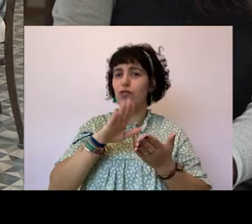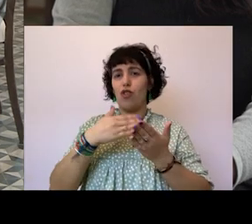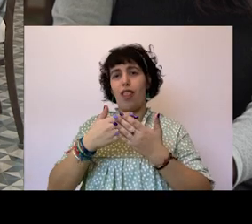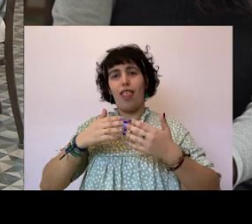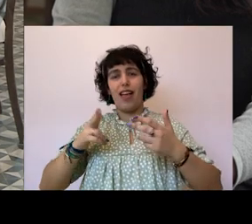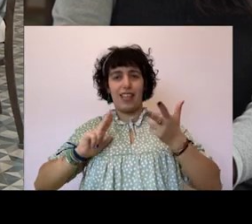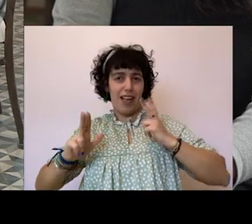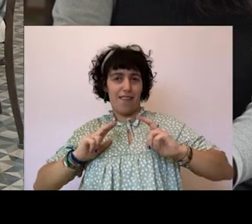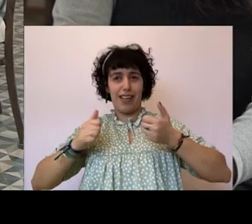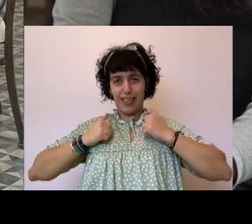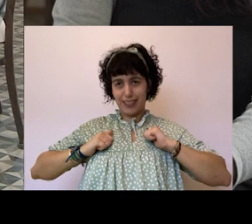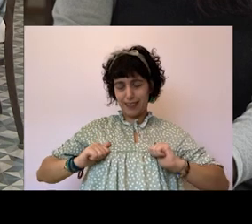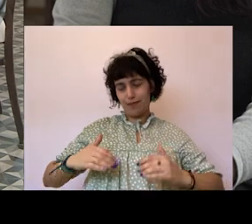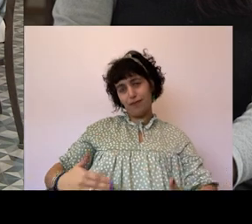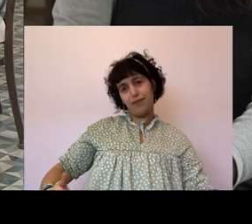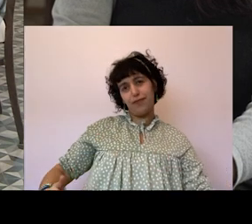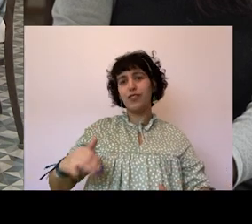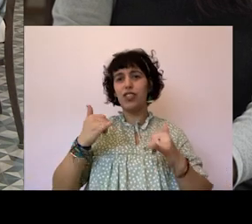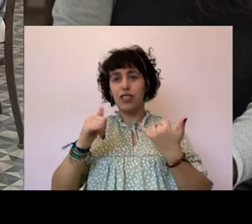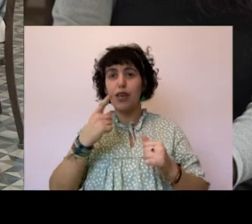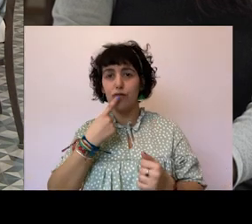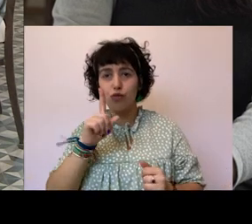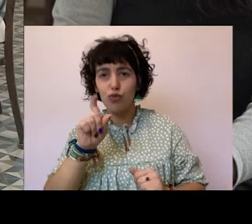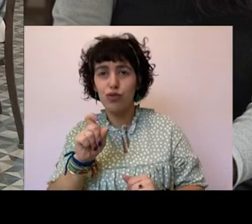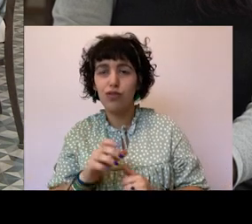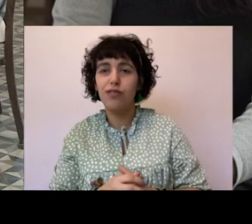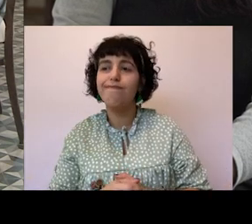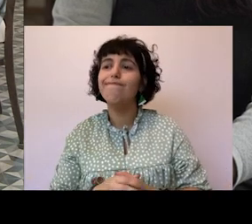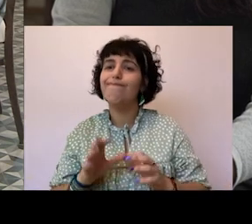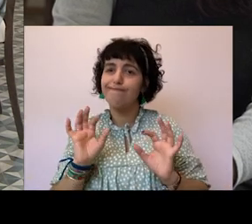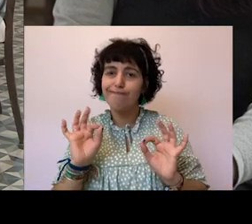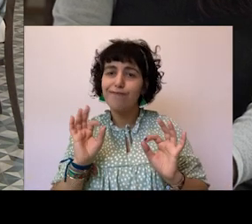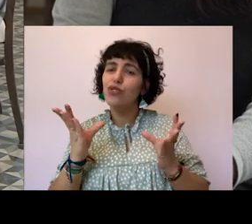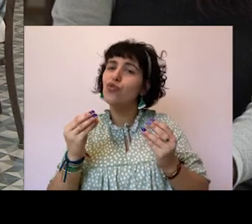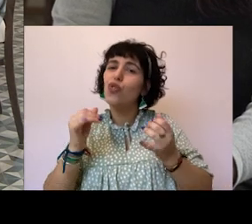But how do you feel while you are getting there? Have you ever felt